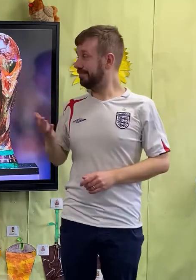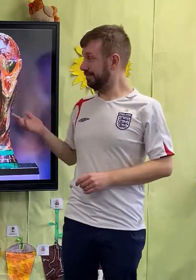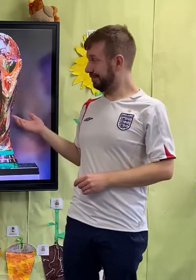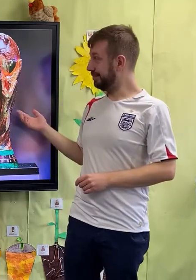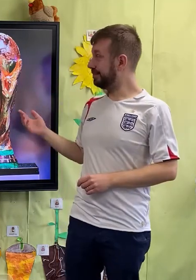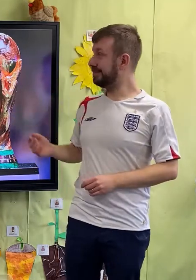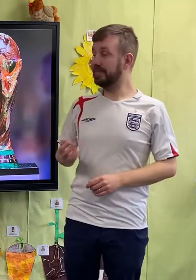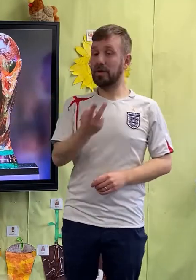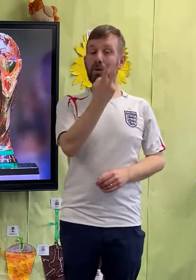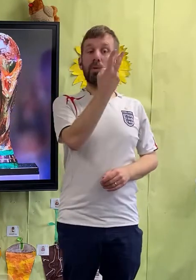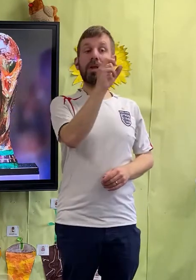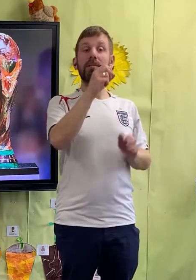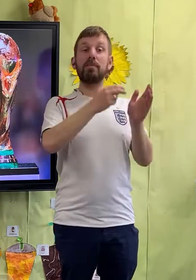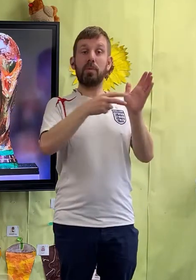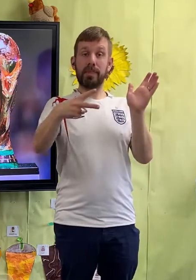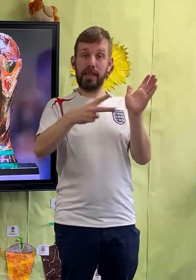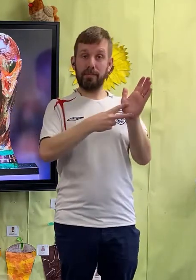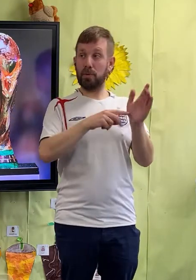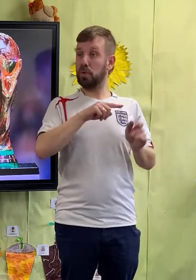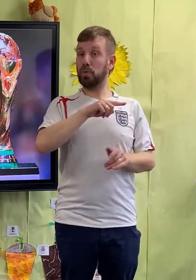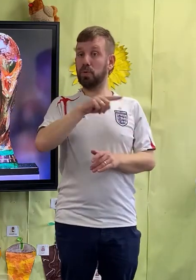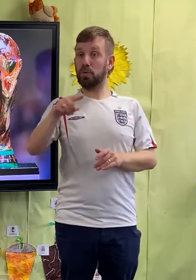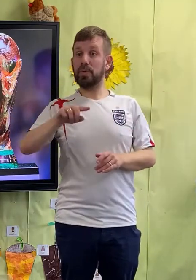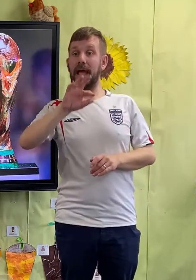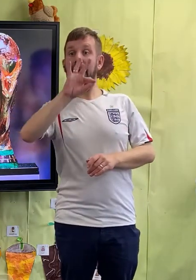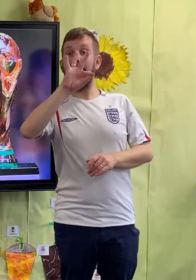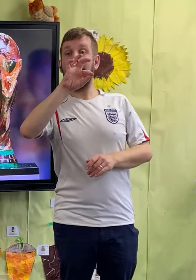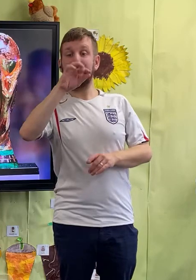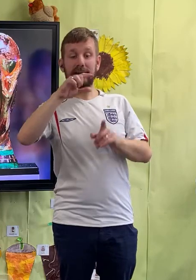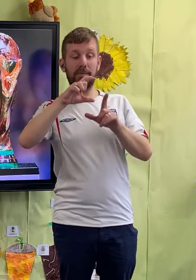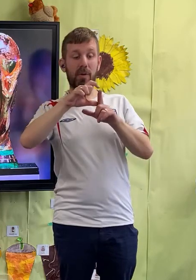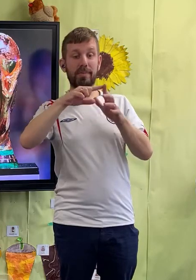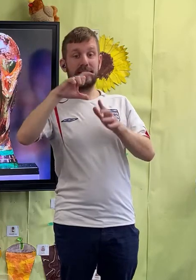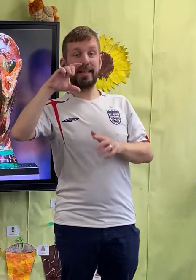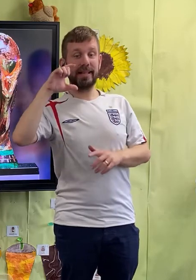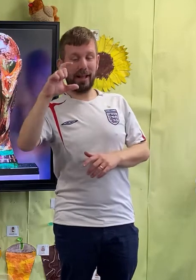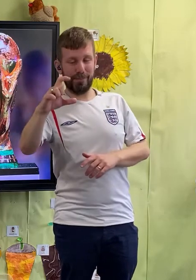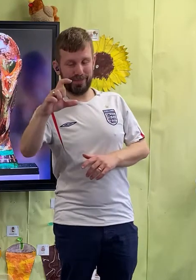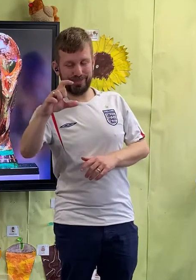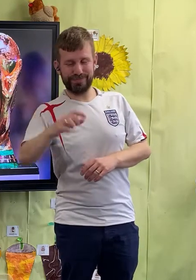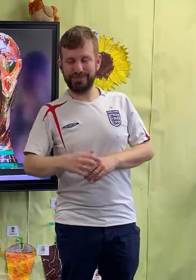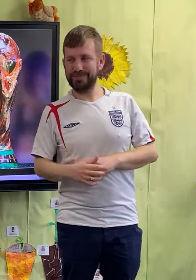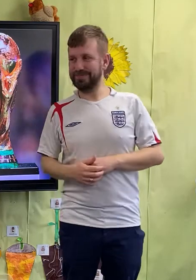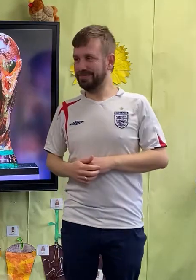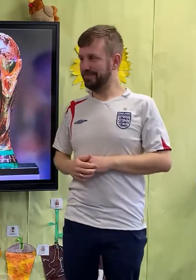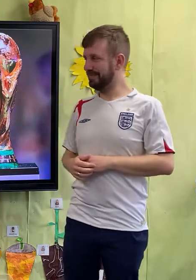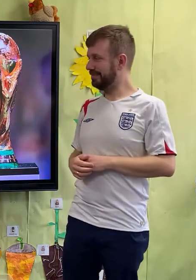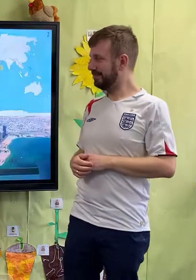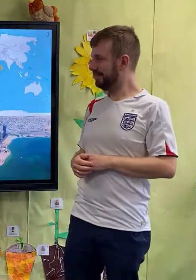When is it? It starts on the 20th of November and finishes on the 18th of December.